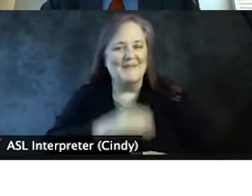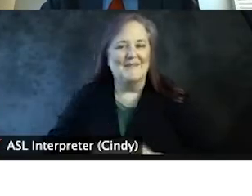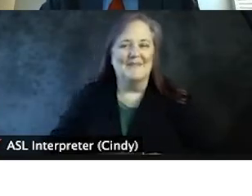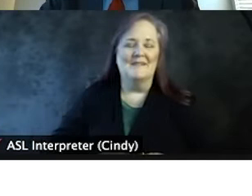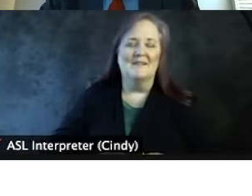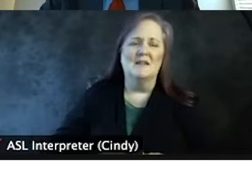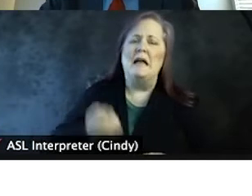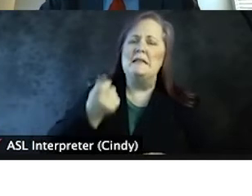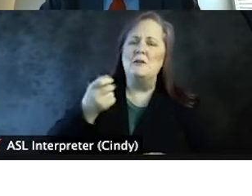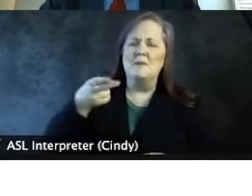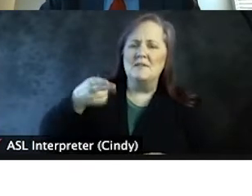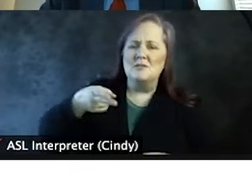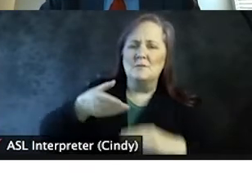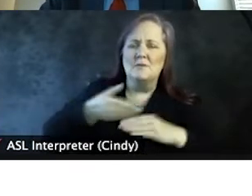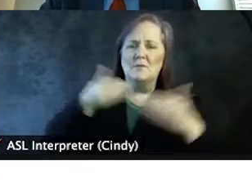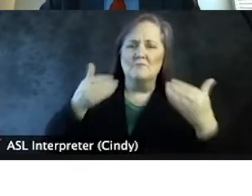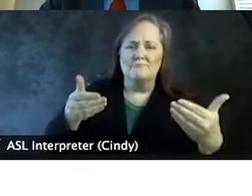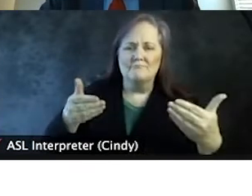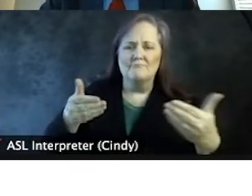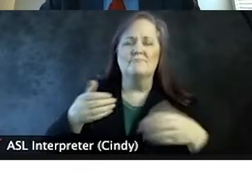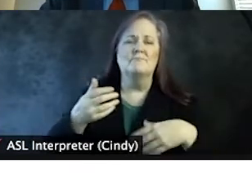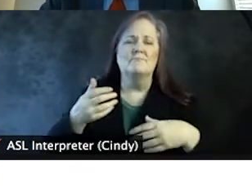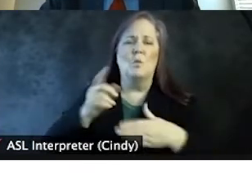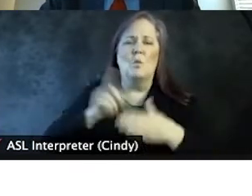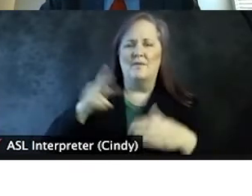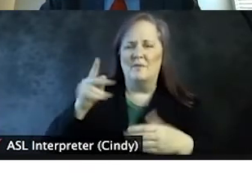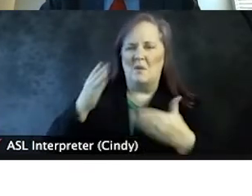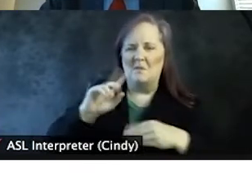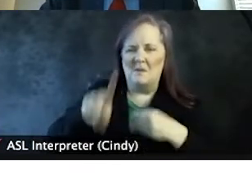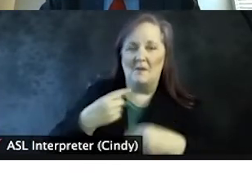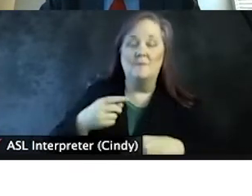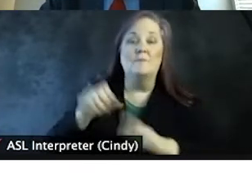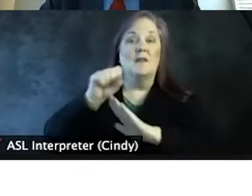from registering to vote, including those who are in state prison, and those who are on state parole.